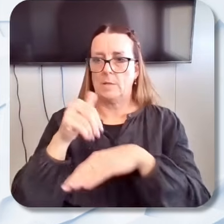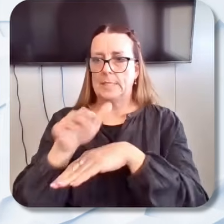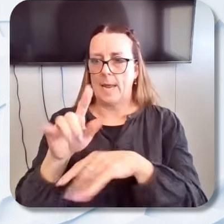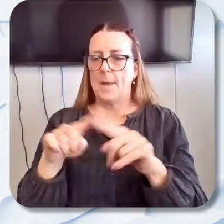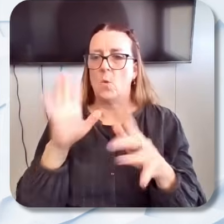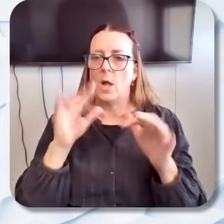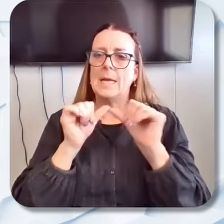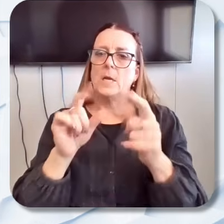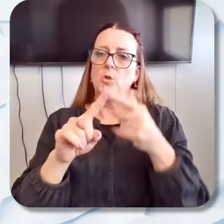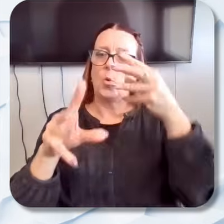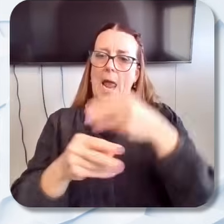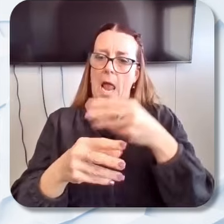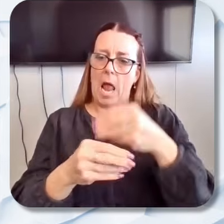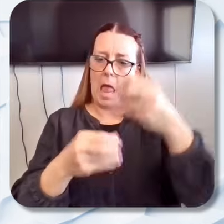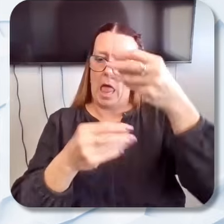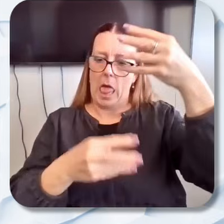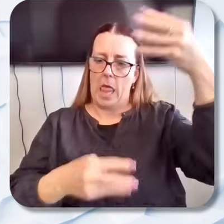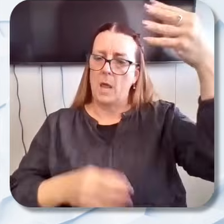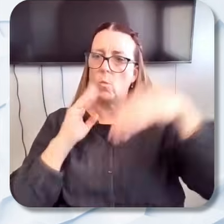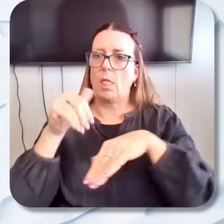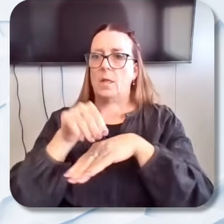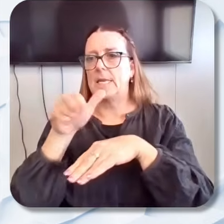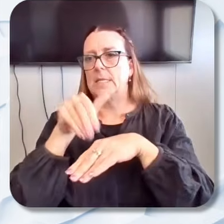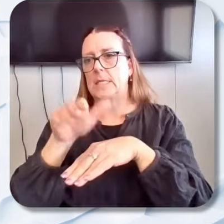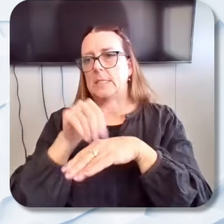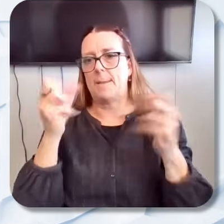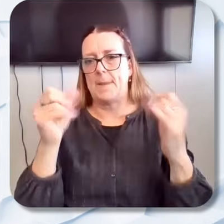So there's going to be lots of FAQs going to be coming out in this space.